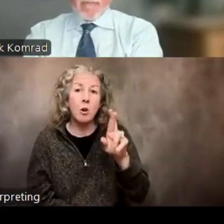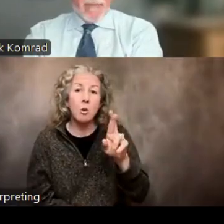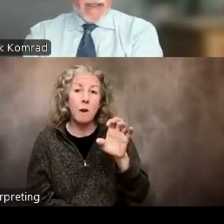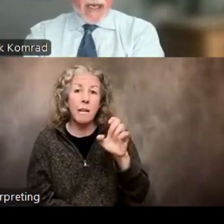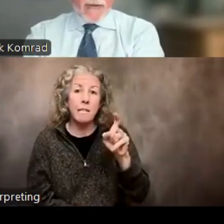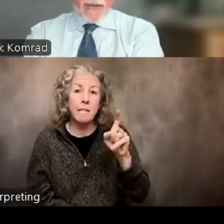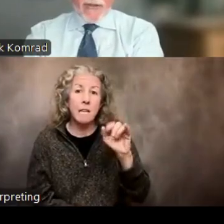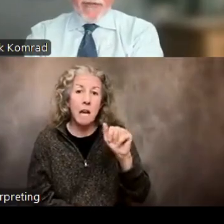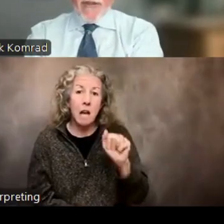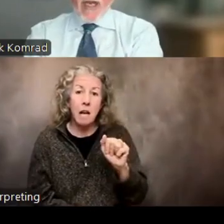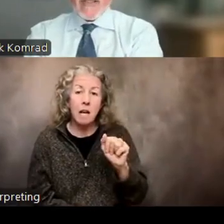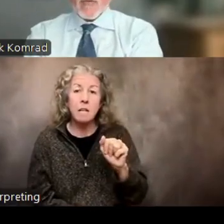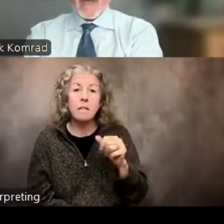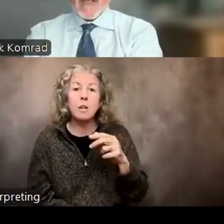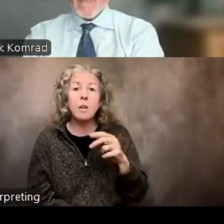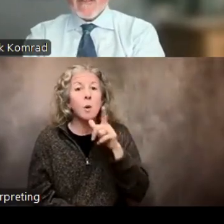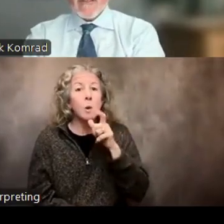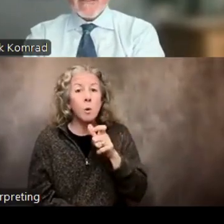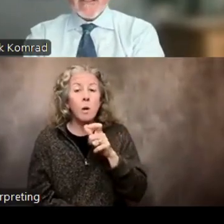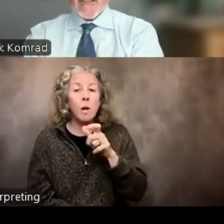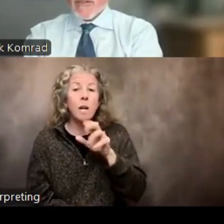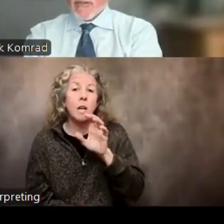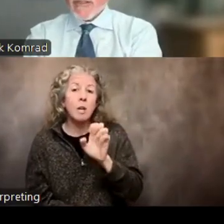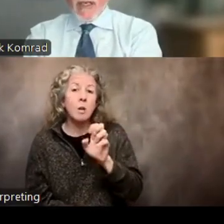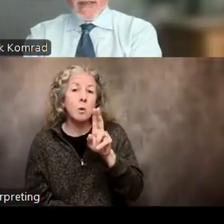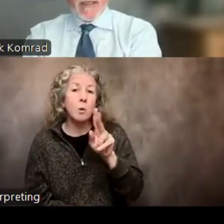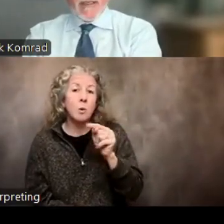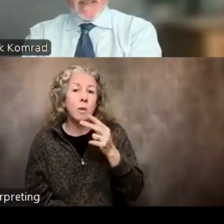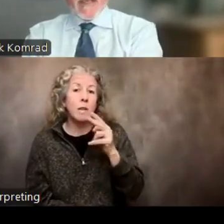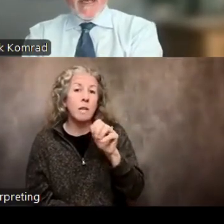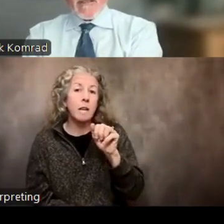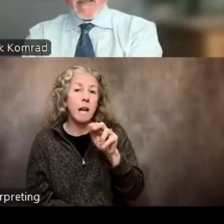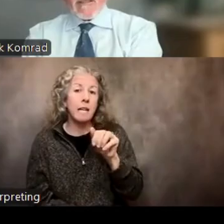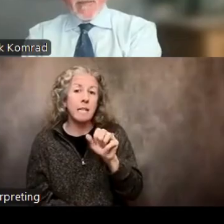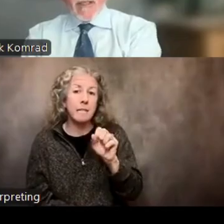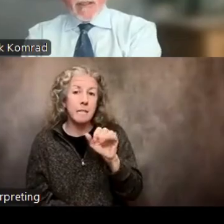been either euthanized or given assisted Suicide. Now let me